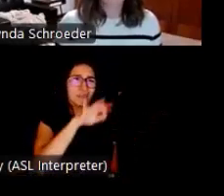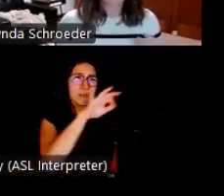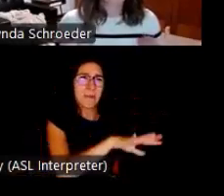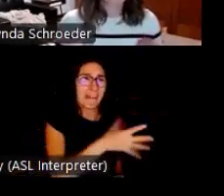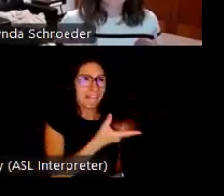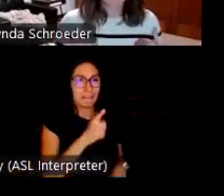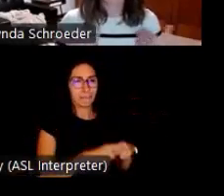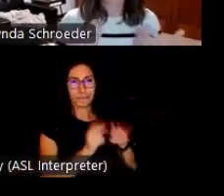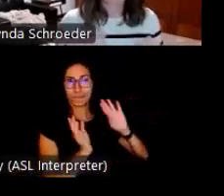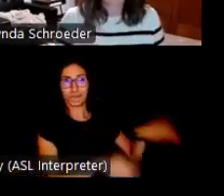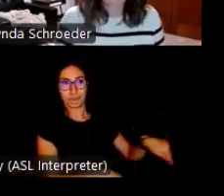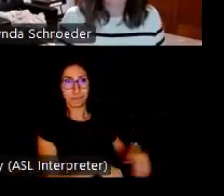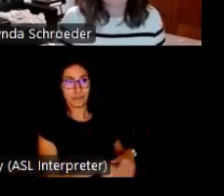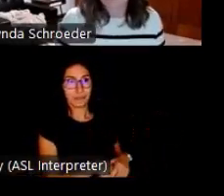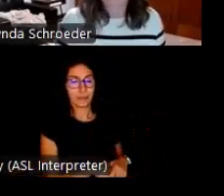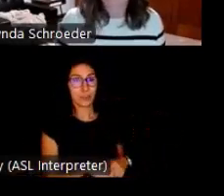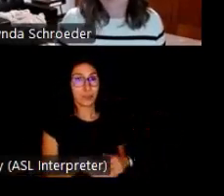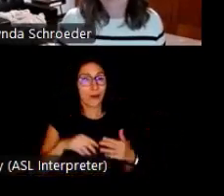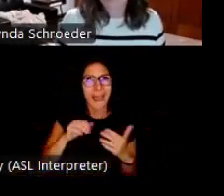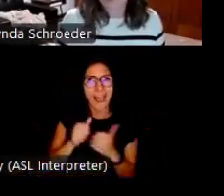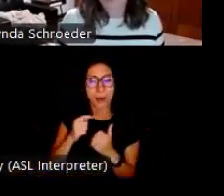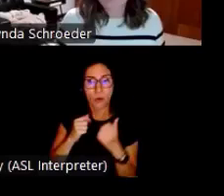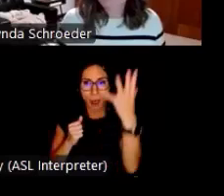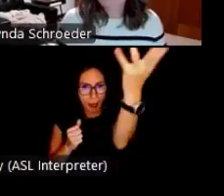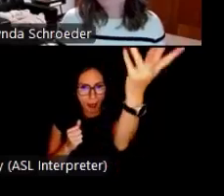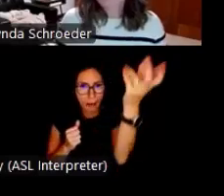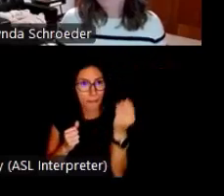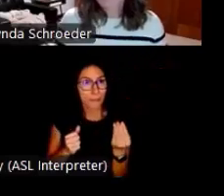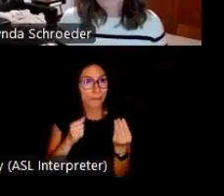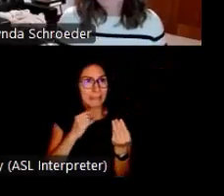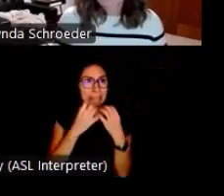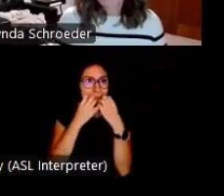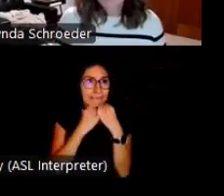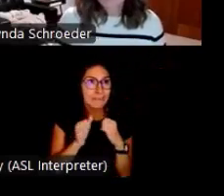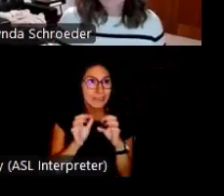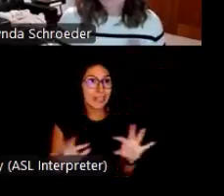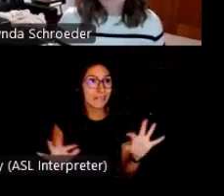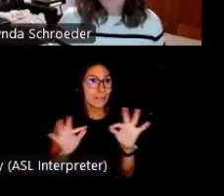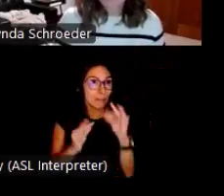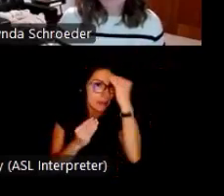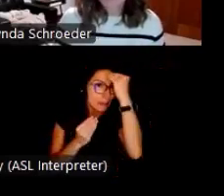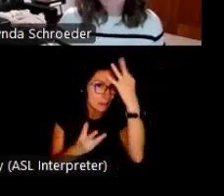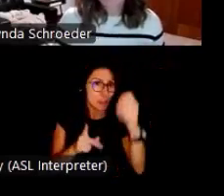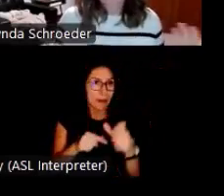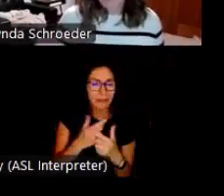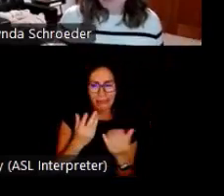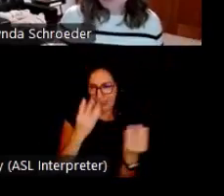to those I know need this information. And then we start thinking about open-access